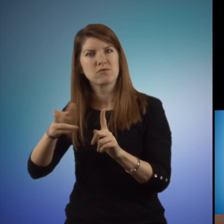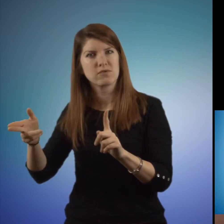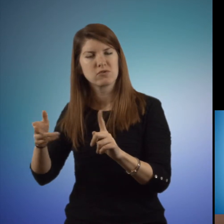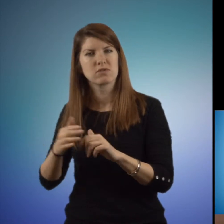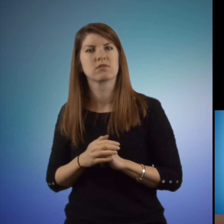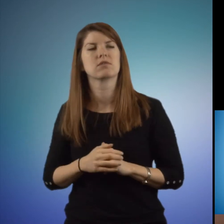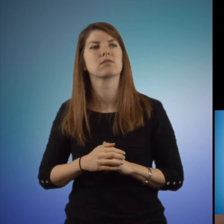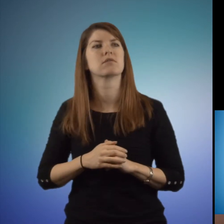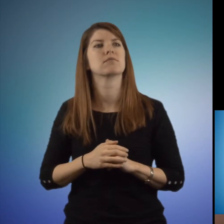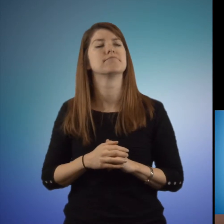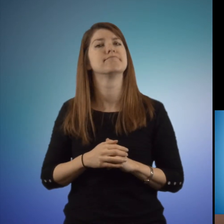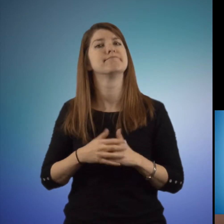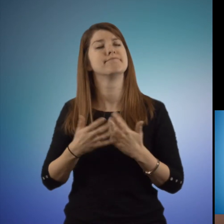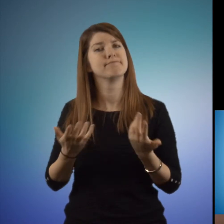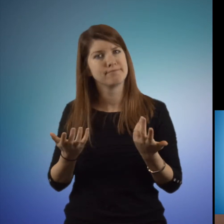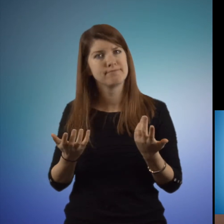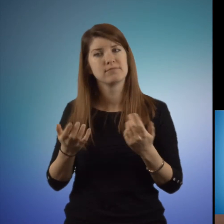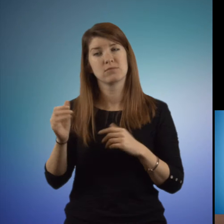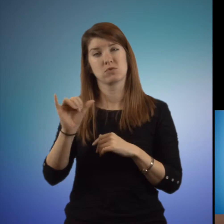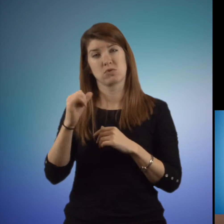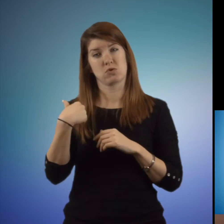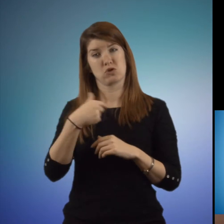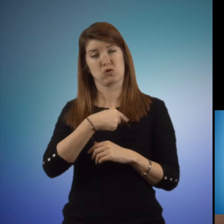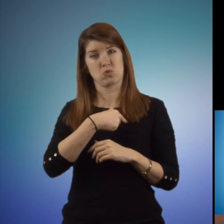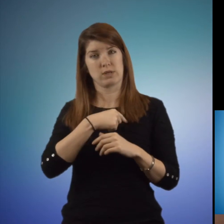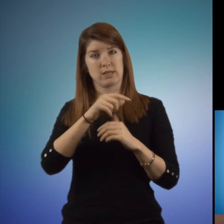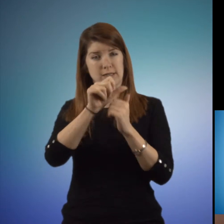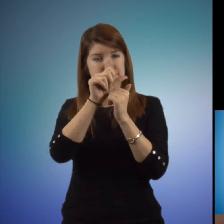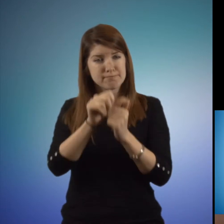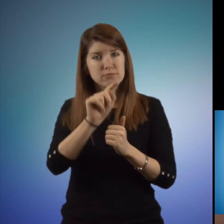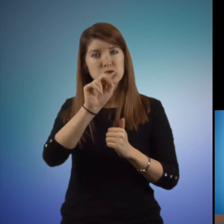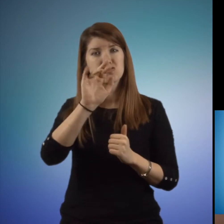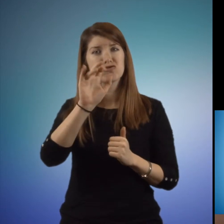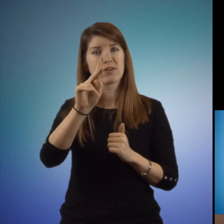Furthermore, as we track statistics about our children, it's very important